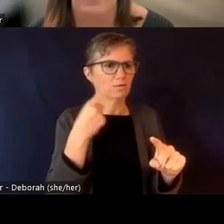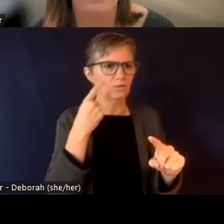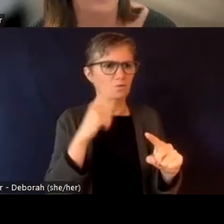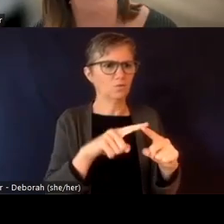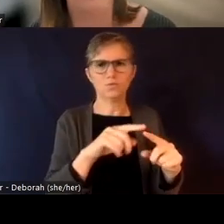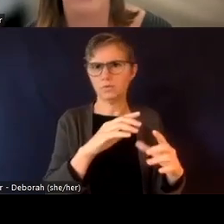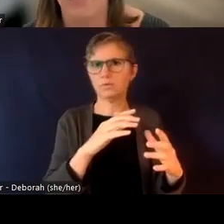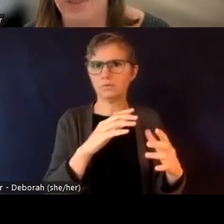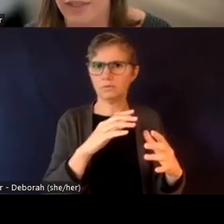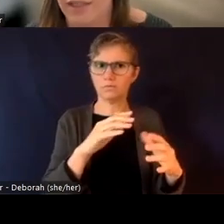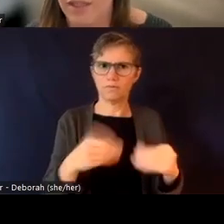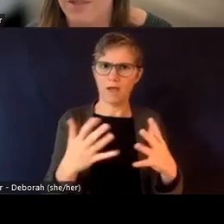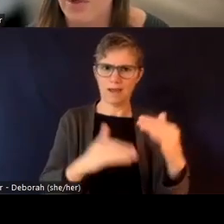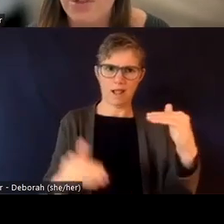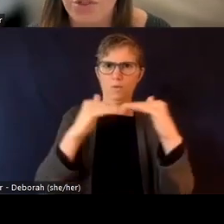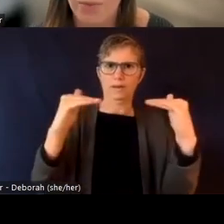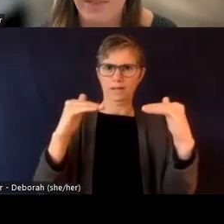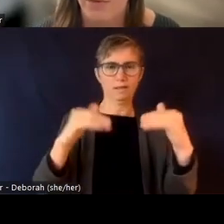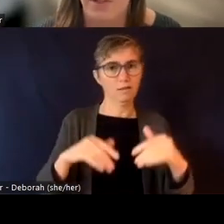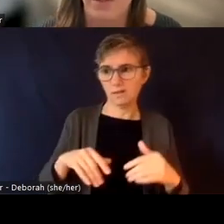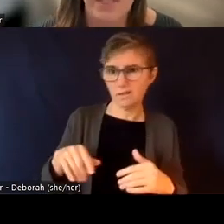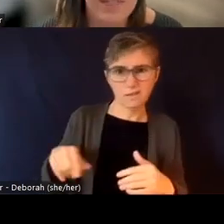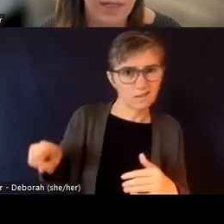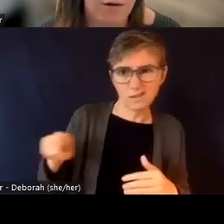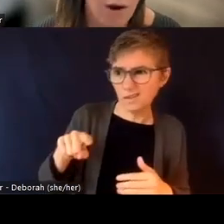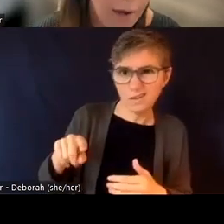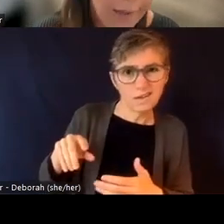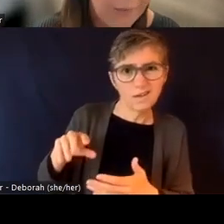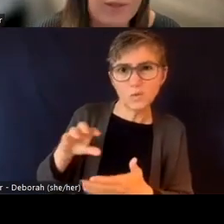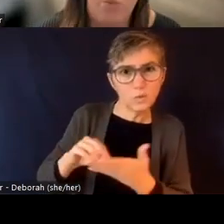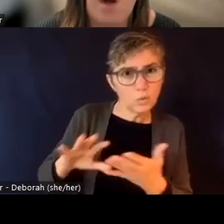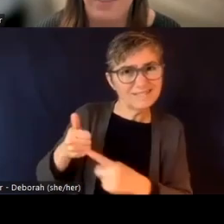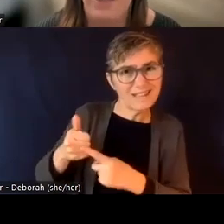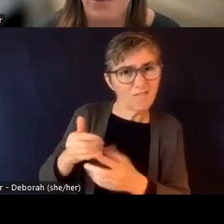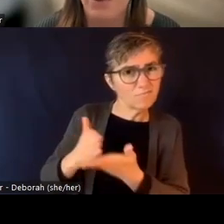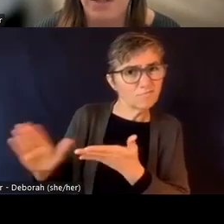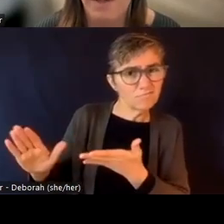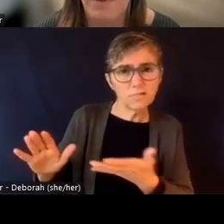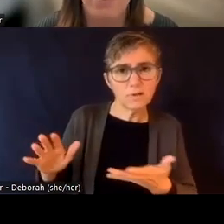with care in community. No-show rates for initial intake are high, with one in two young people